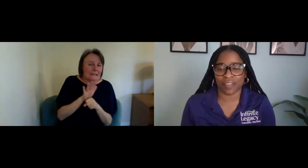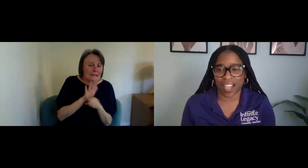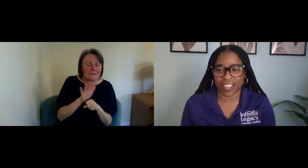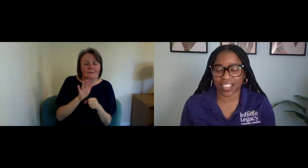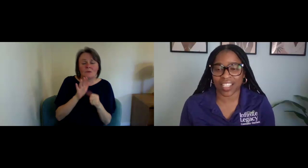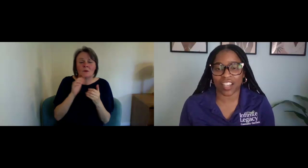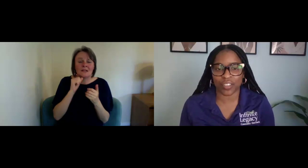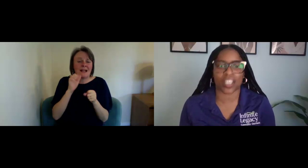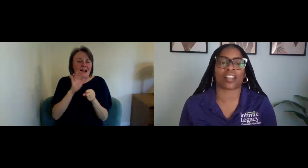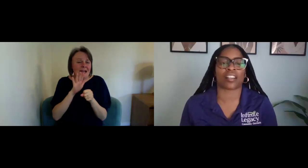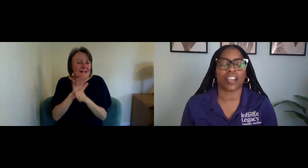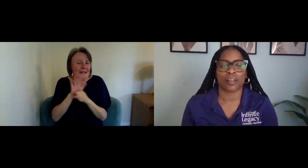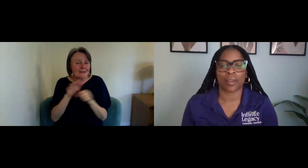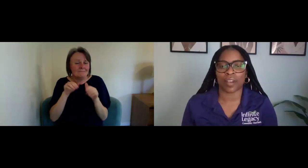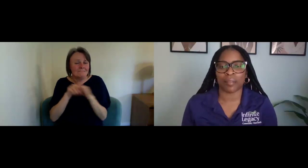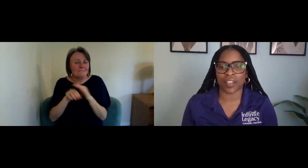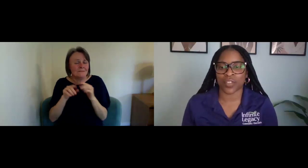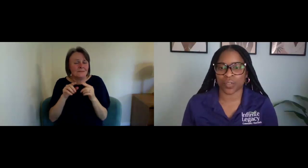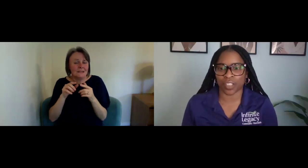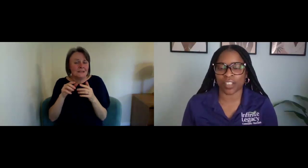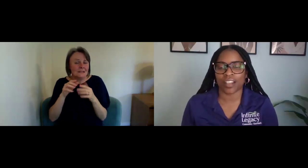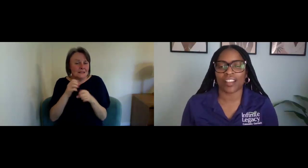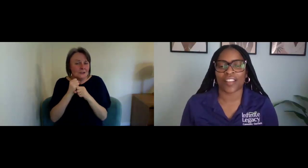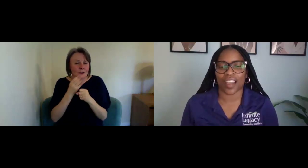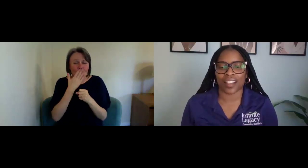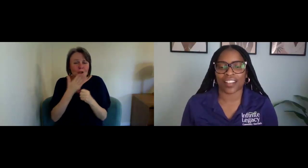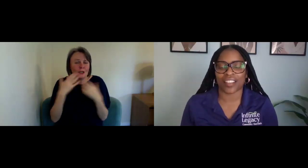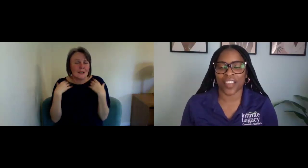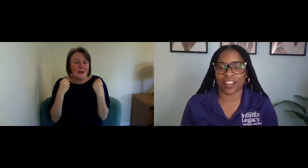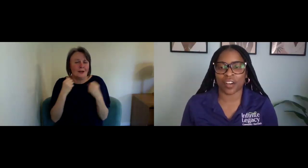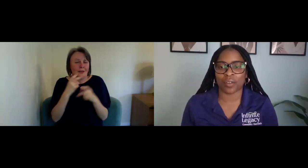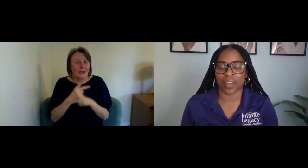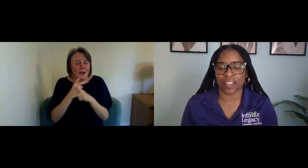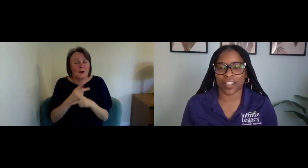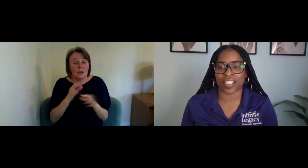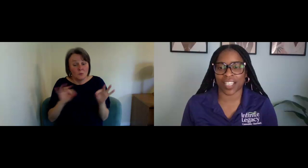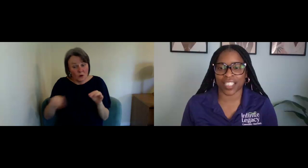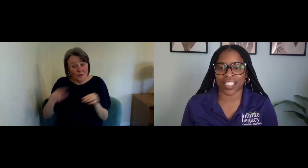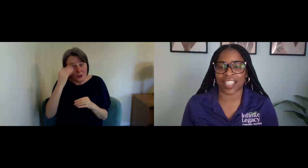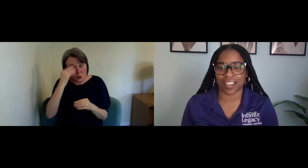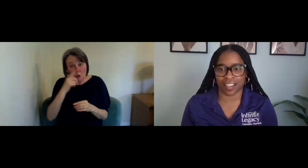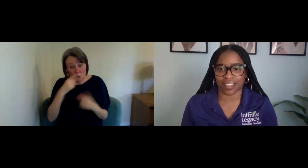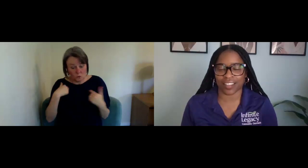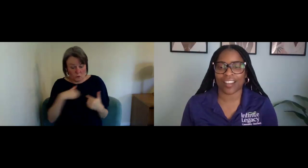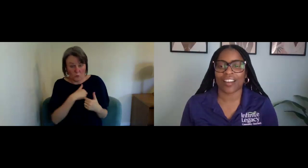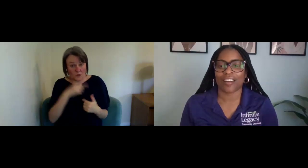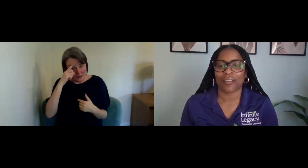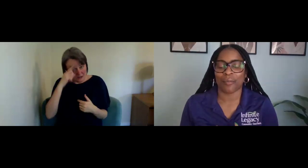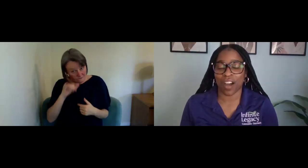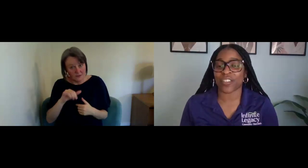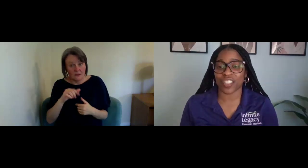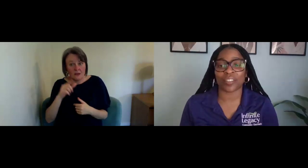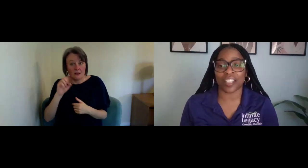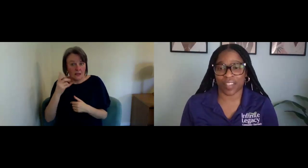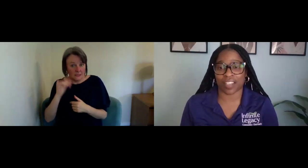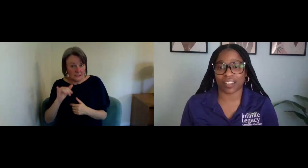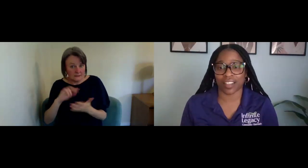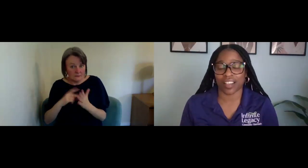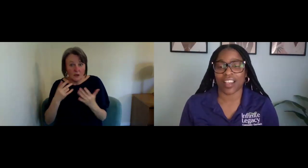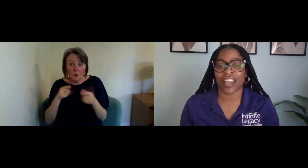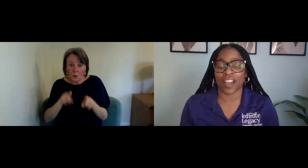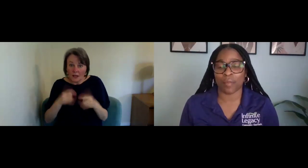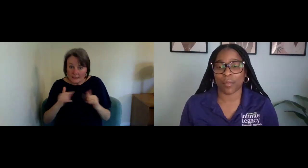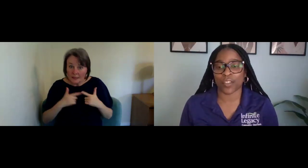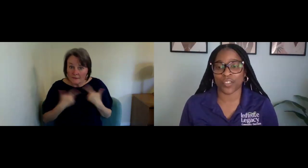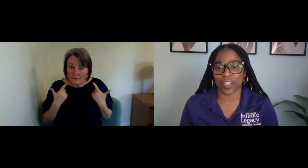of access to health care, we want to make sure that they know who Infinite Legacy is, why they're still living, and that